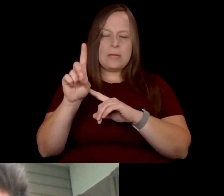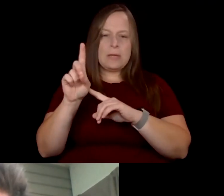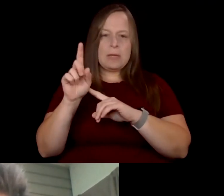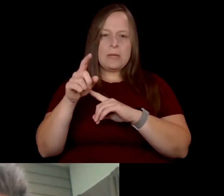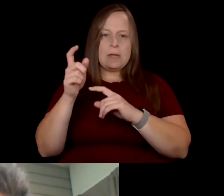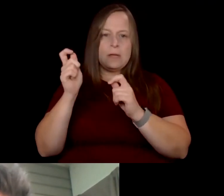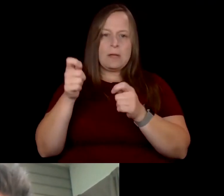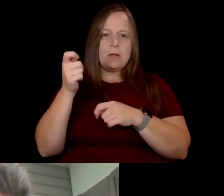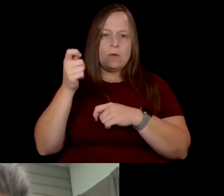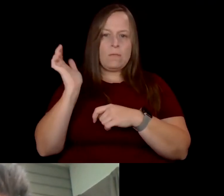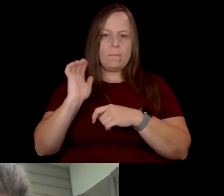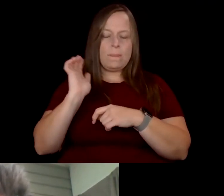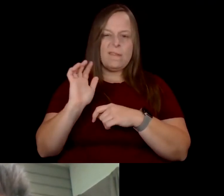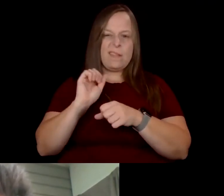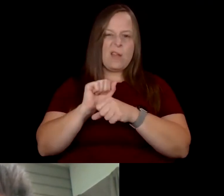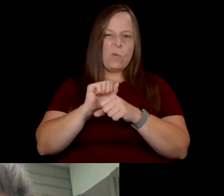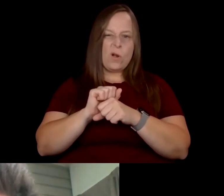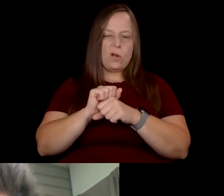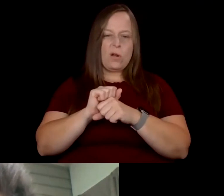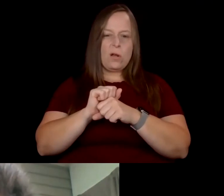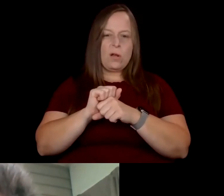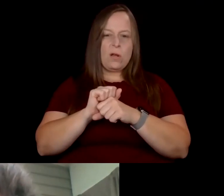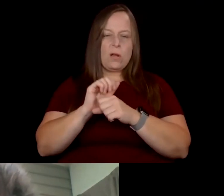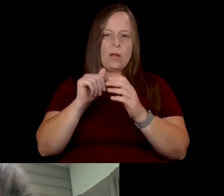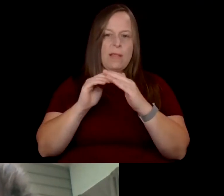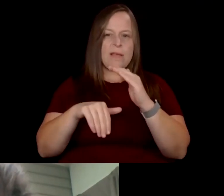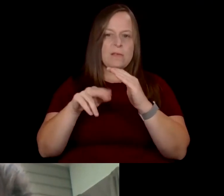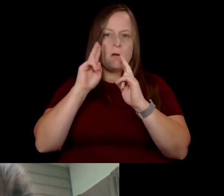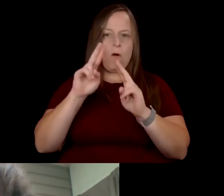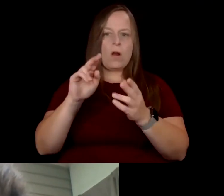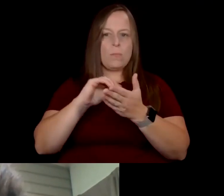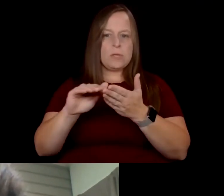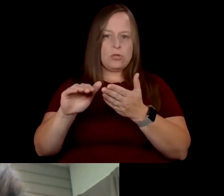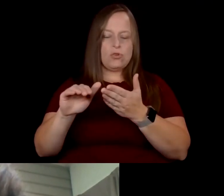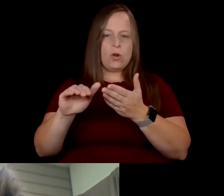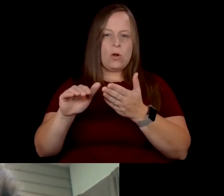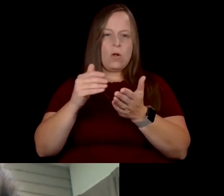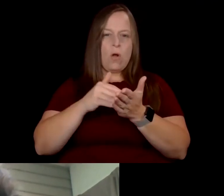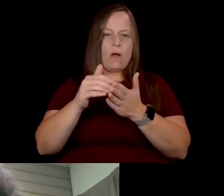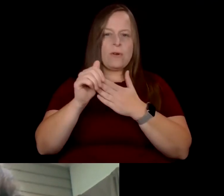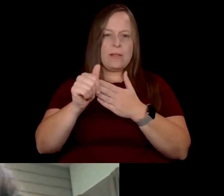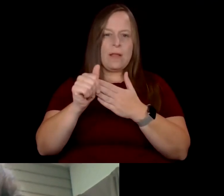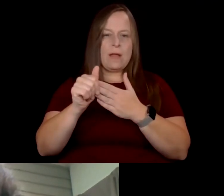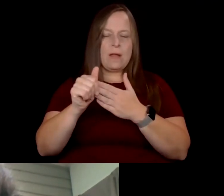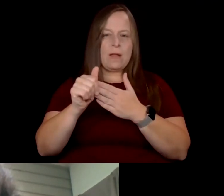back when he did a lot of that work, said, "a less-than-honorable discharge "often led to an unfavorable decision